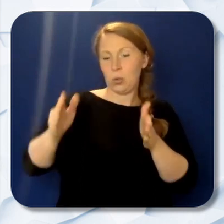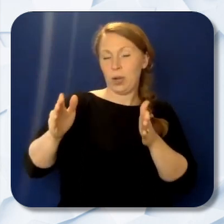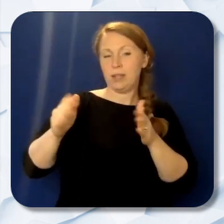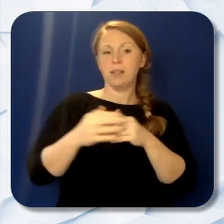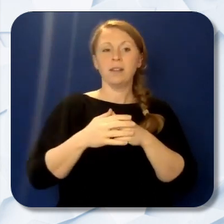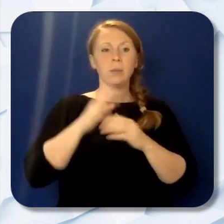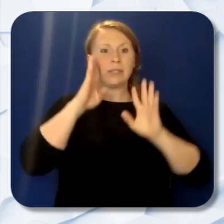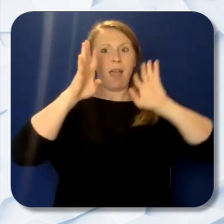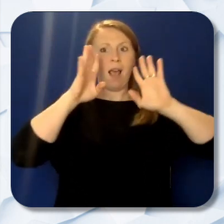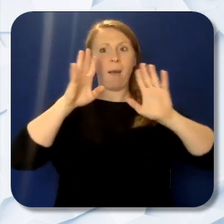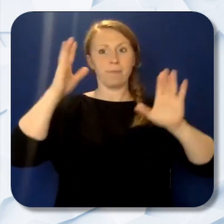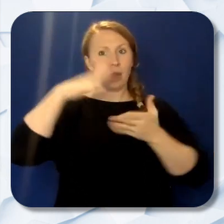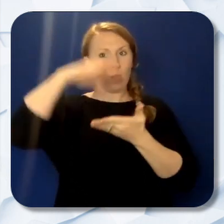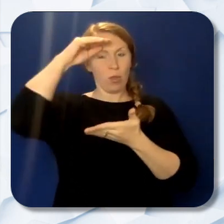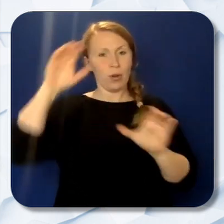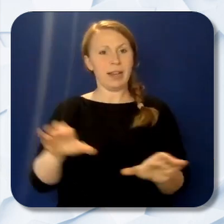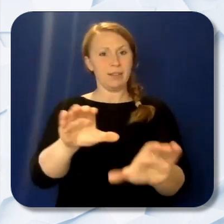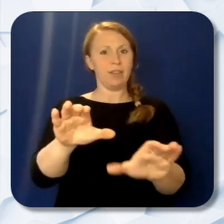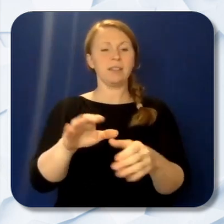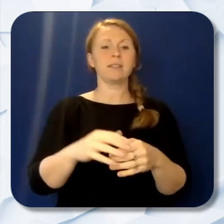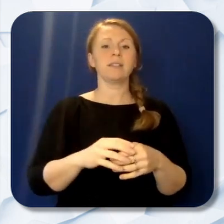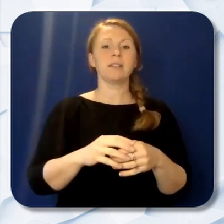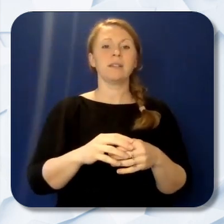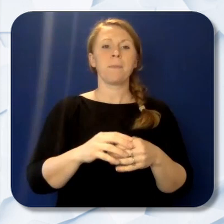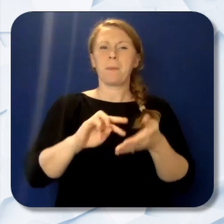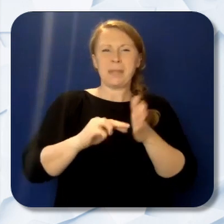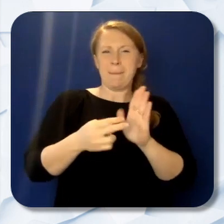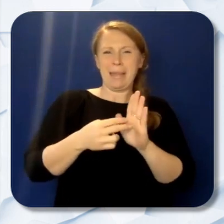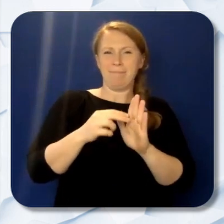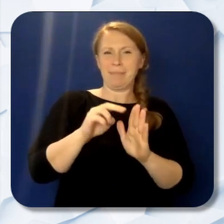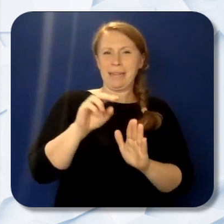specifically. What is standards, base instructional design? What does that